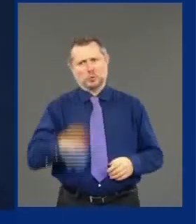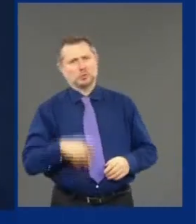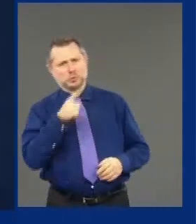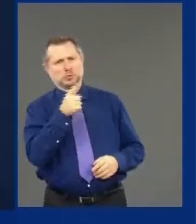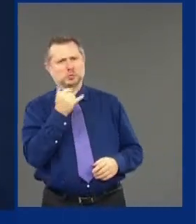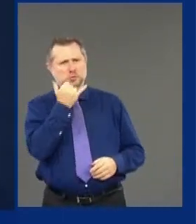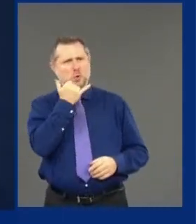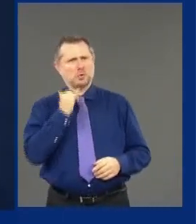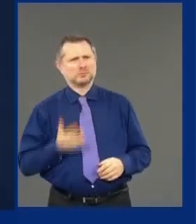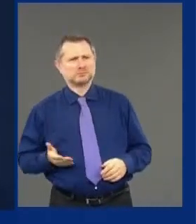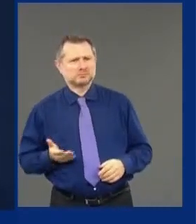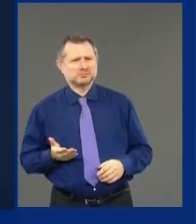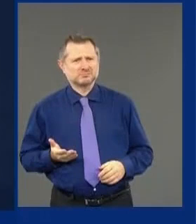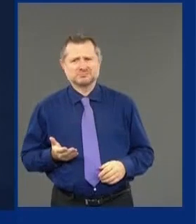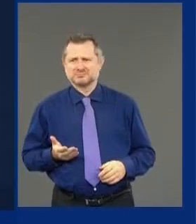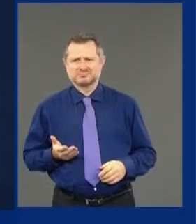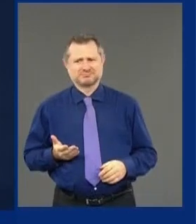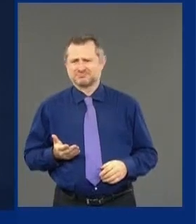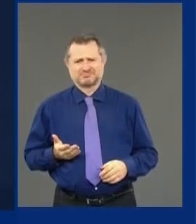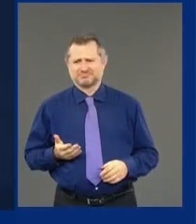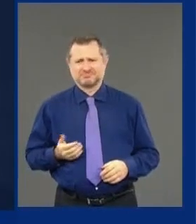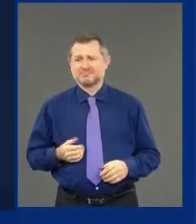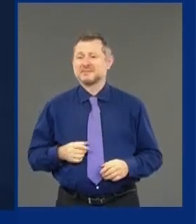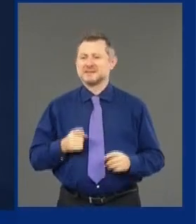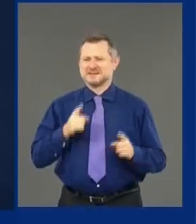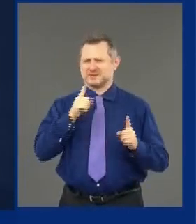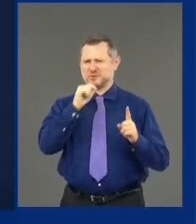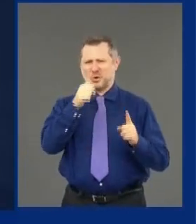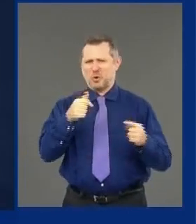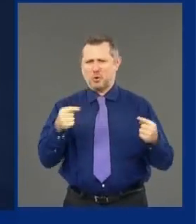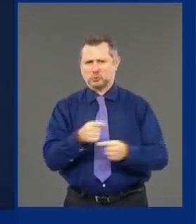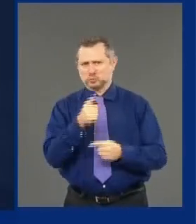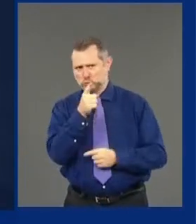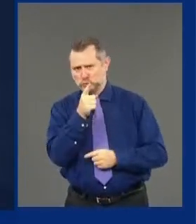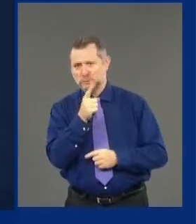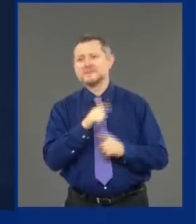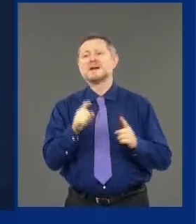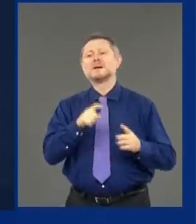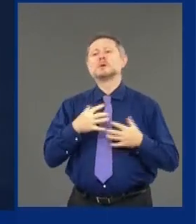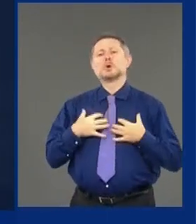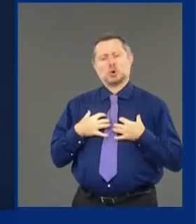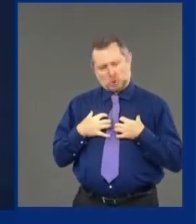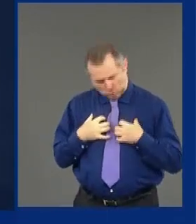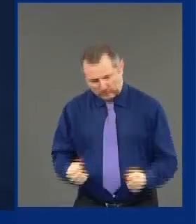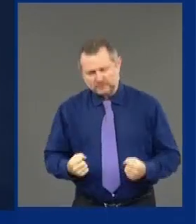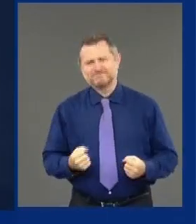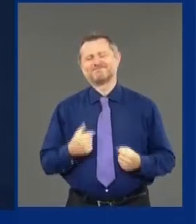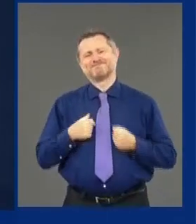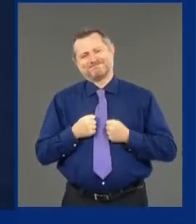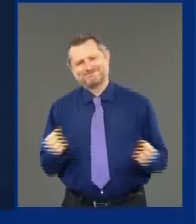ADMIT THAT YOU WERE WRONG. IT IS NOT AN ADMISSION, EVERYONE KNOWS YOU WERE WRONG.